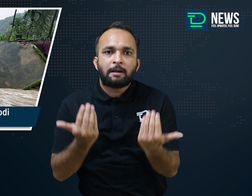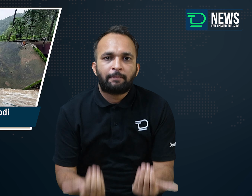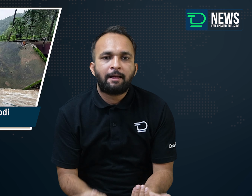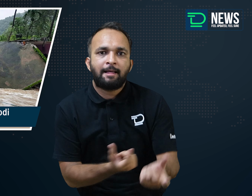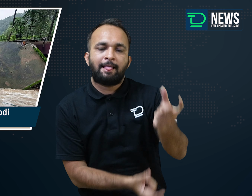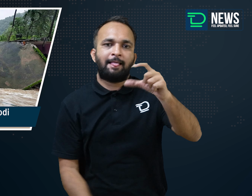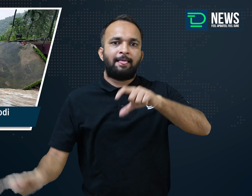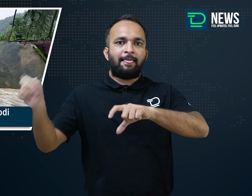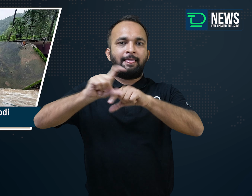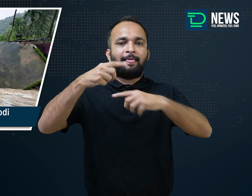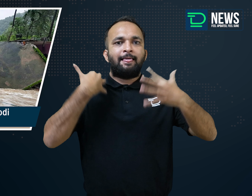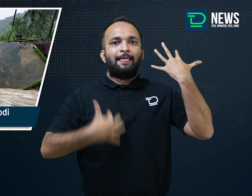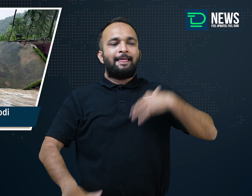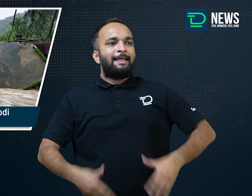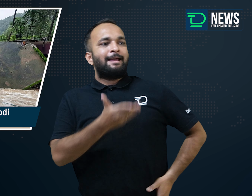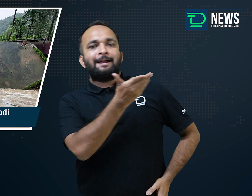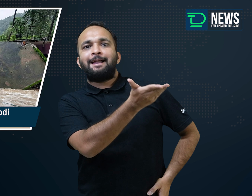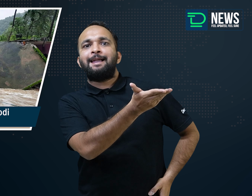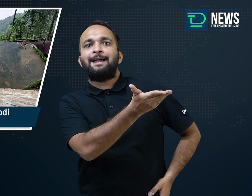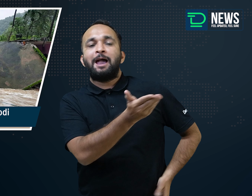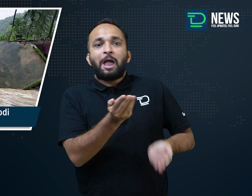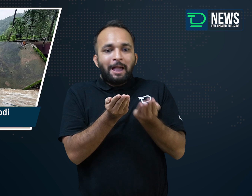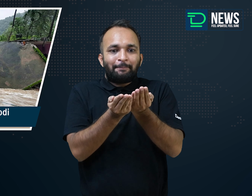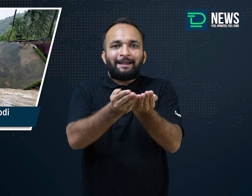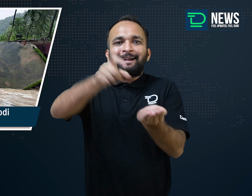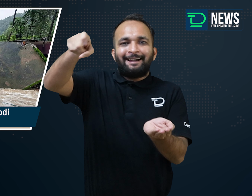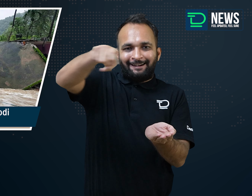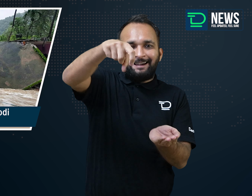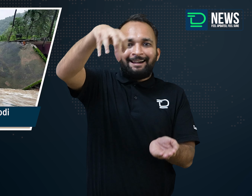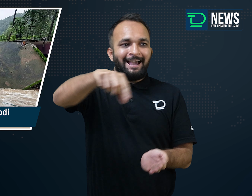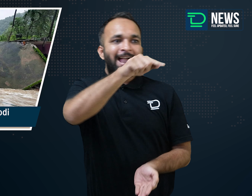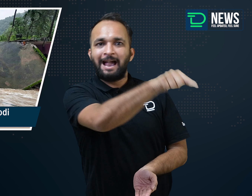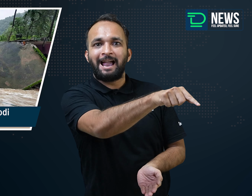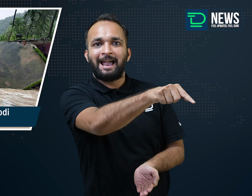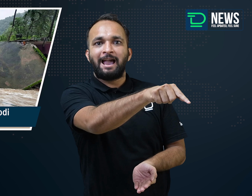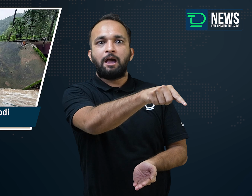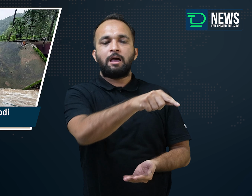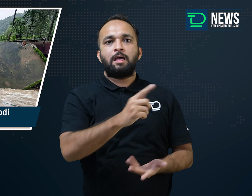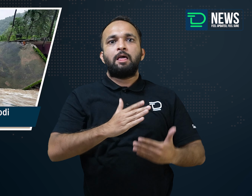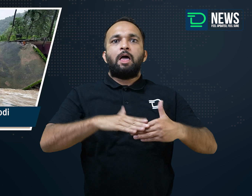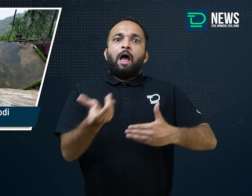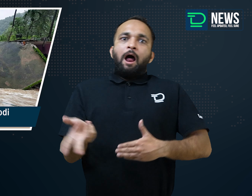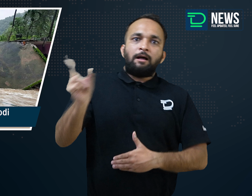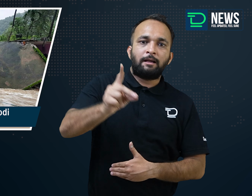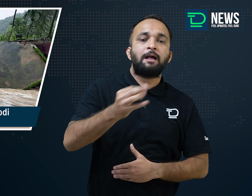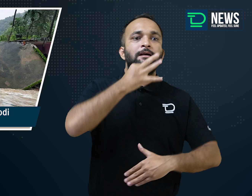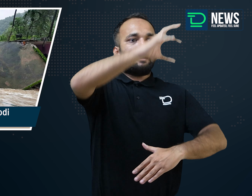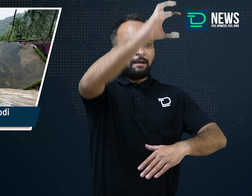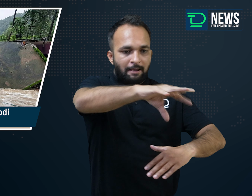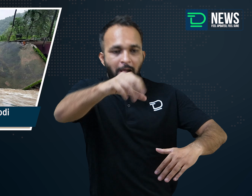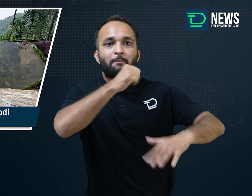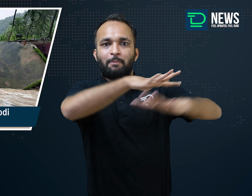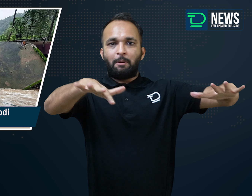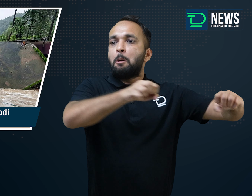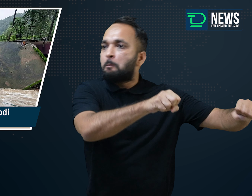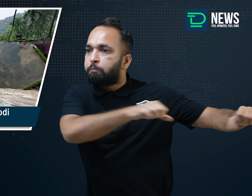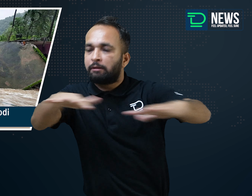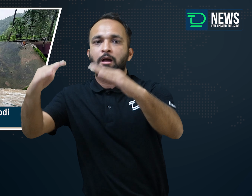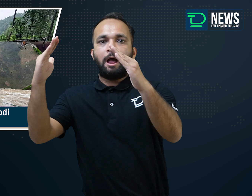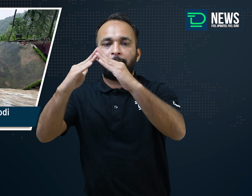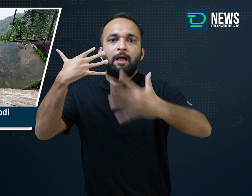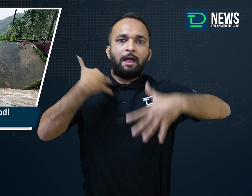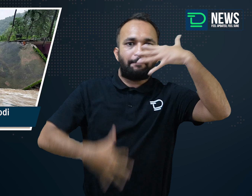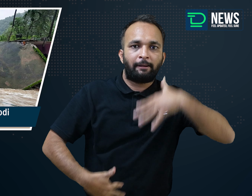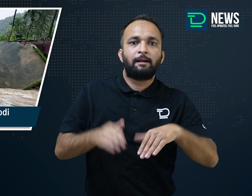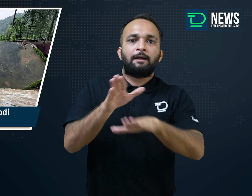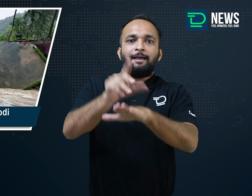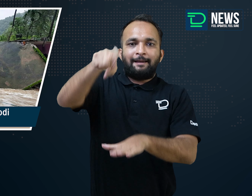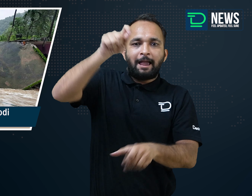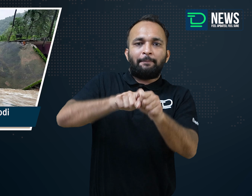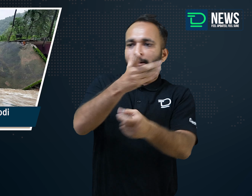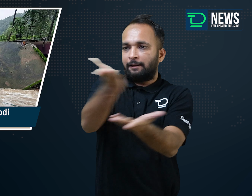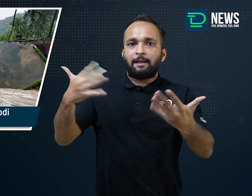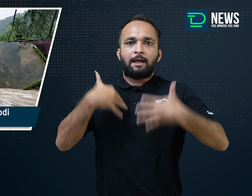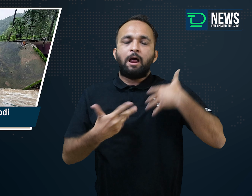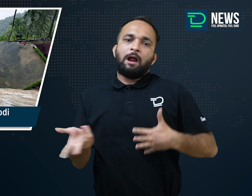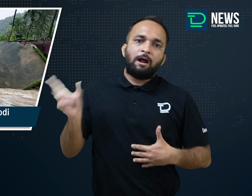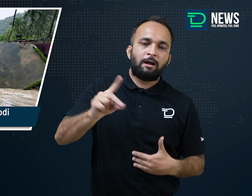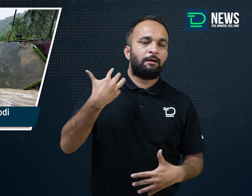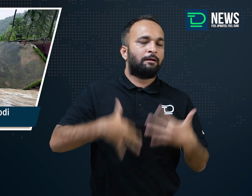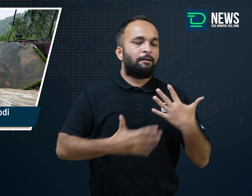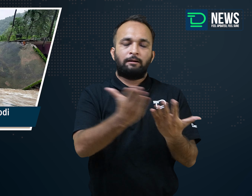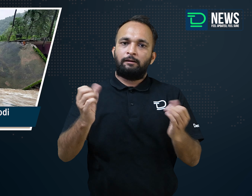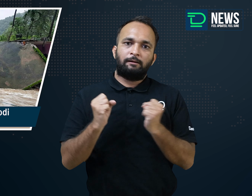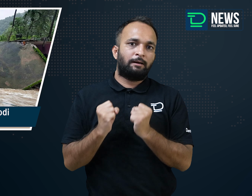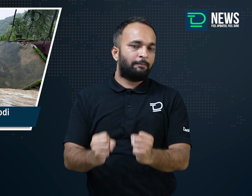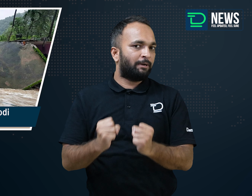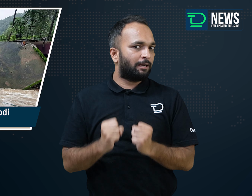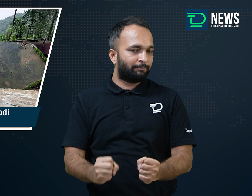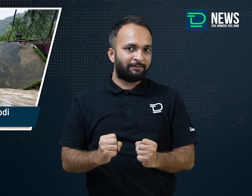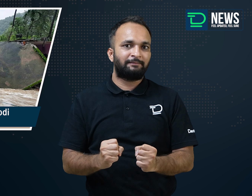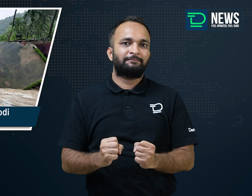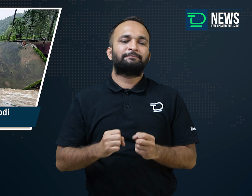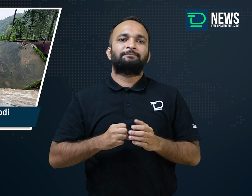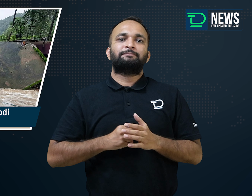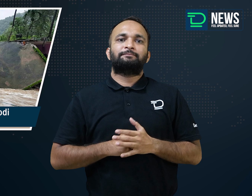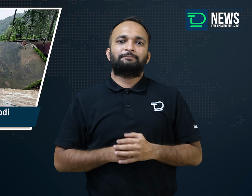but today they are suffering.